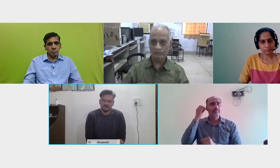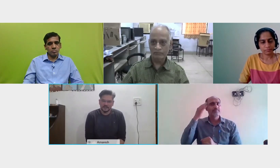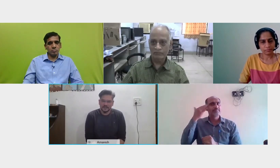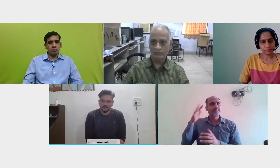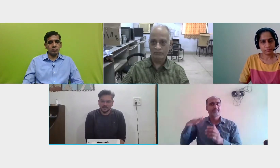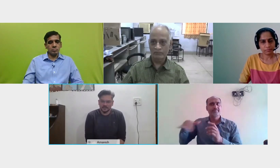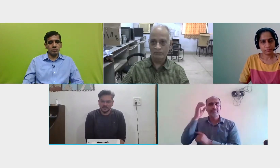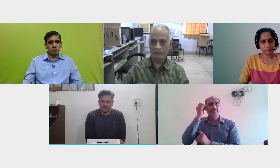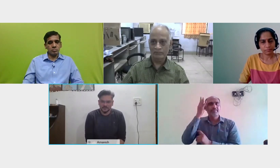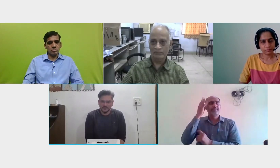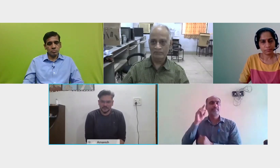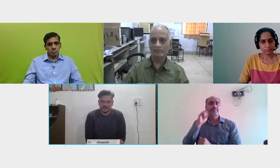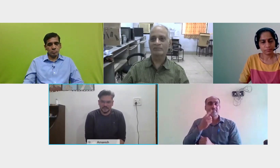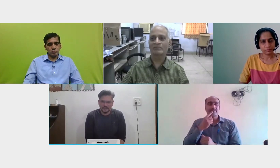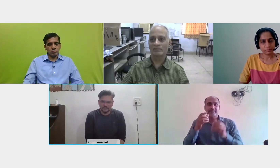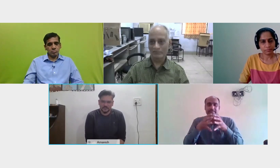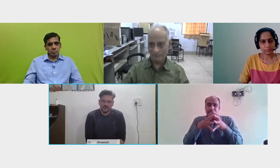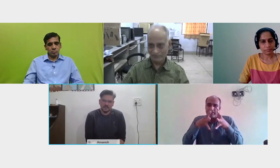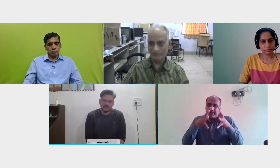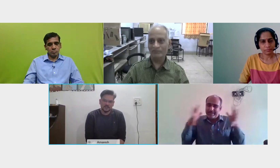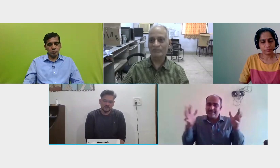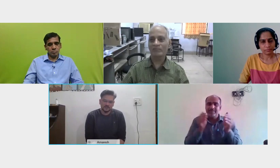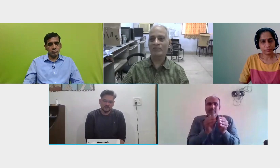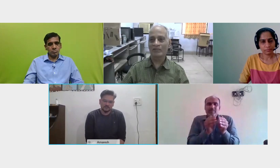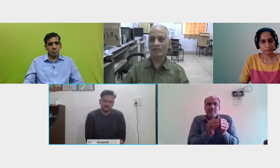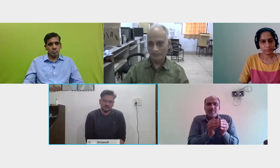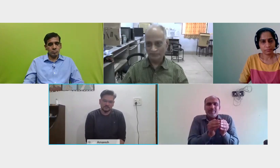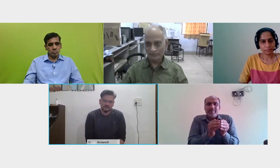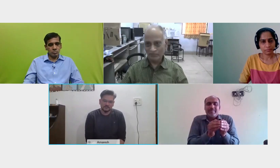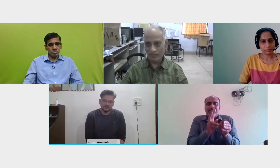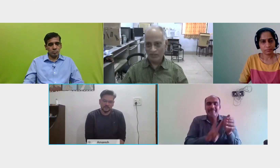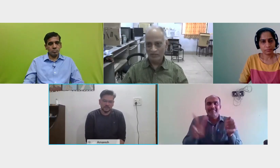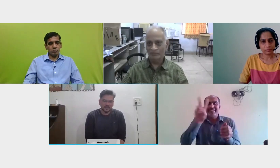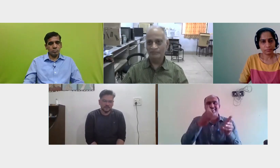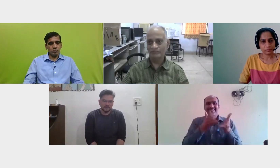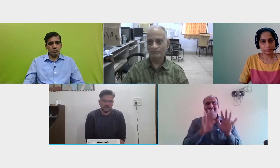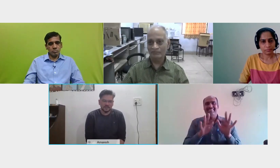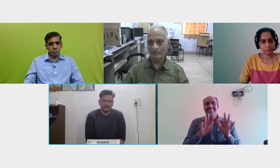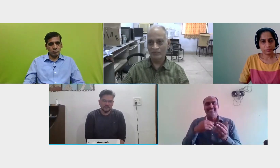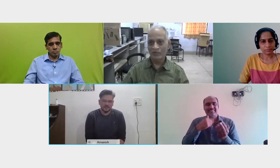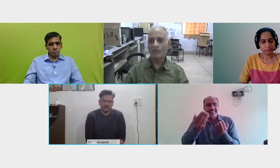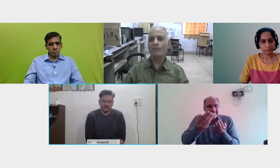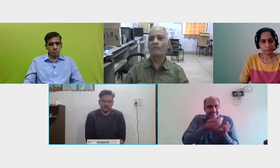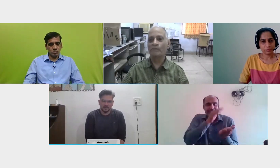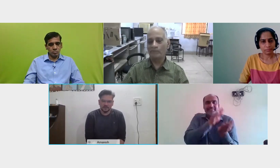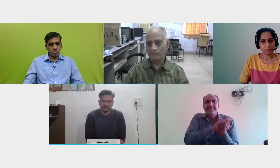had elaborated the history of Indian sign language so so the deaf community is very